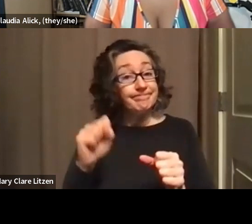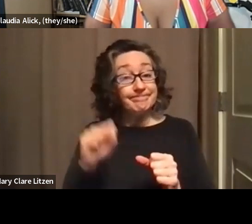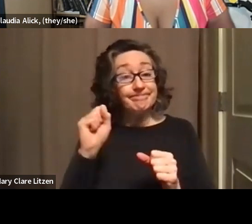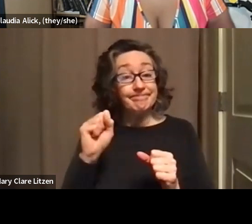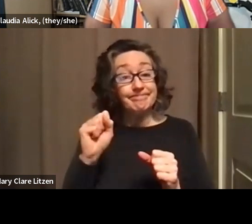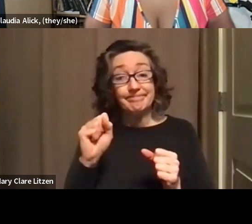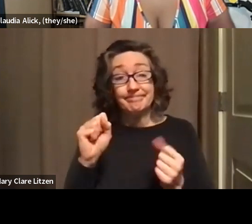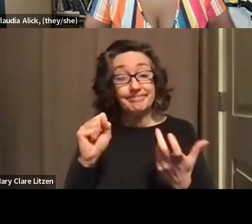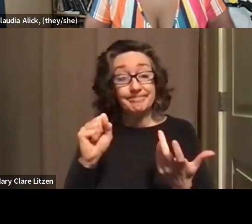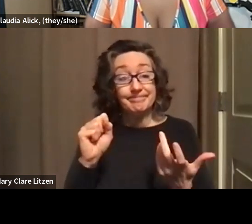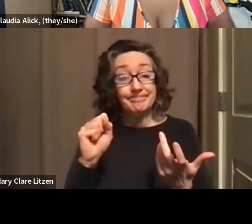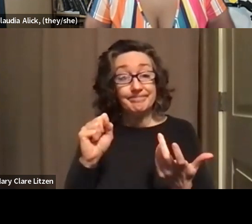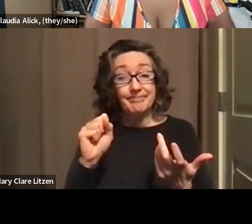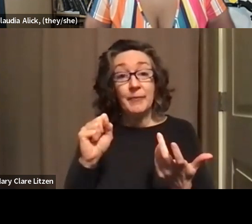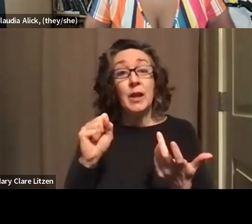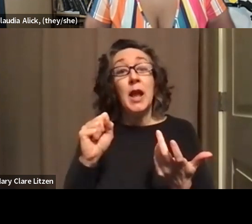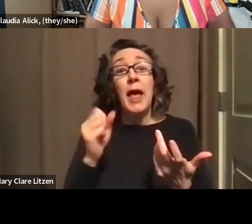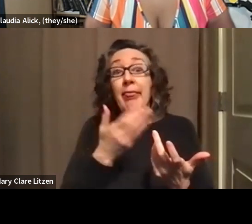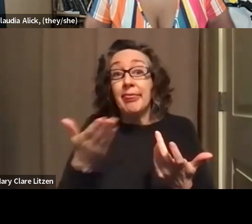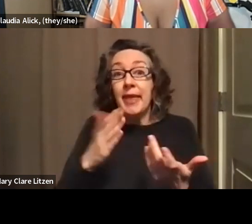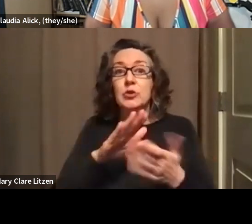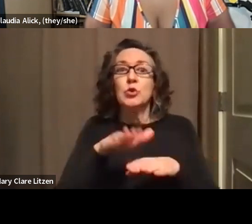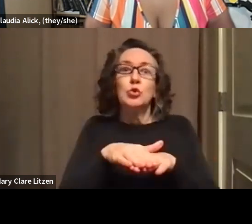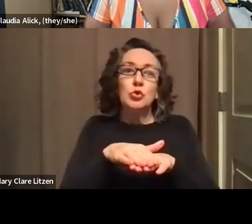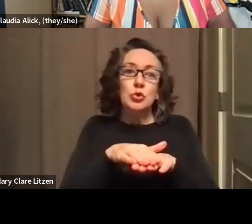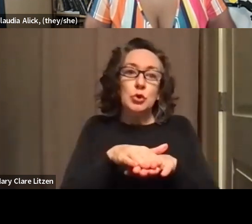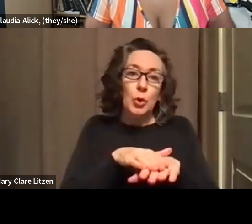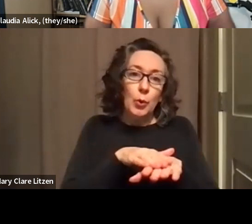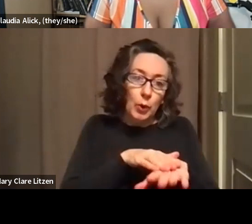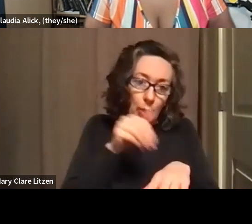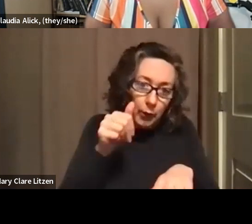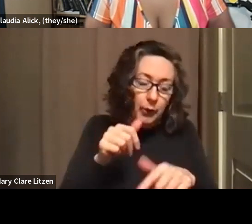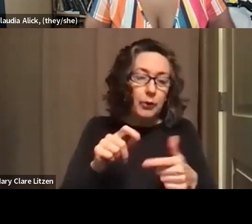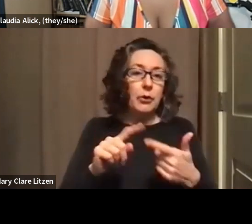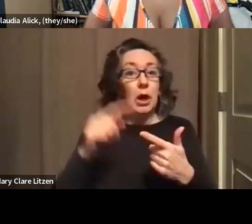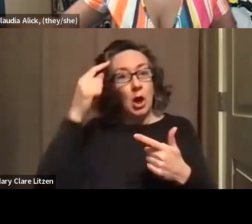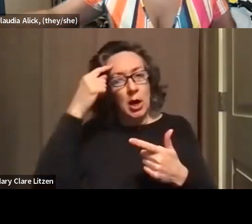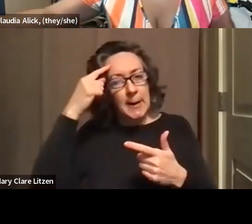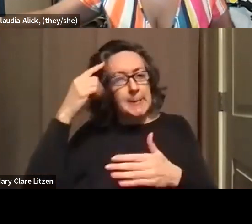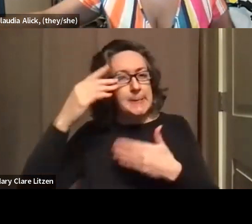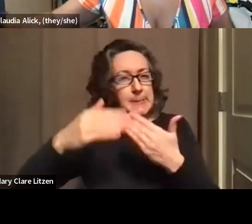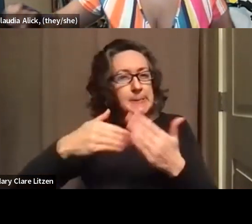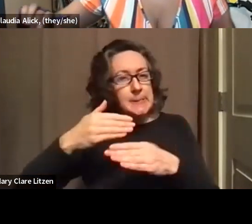Yeah. It's just, you are slower, cognition is slower, so it's an acceptance.